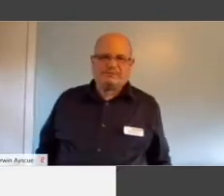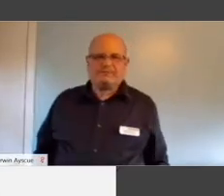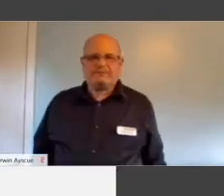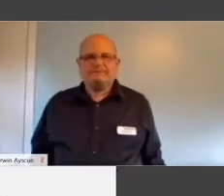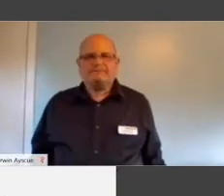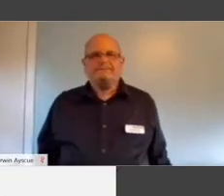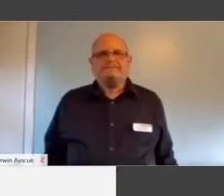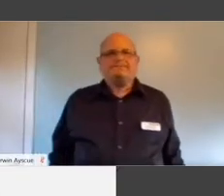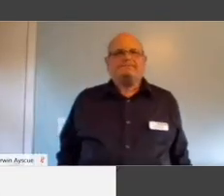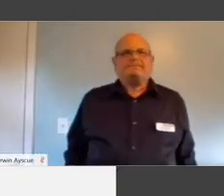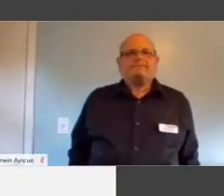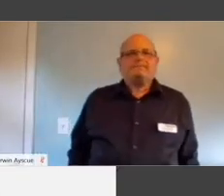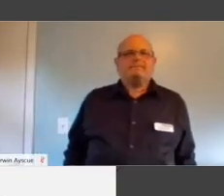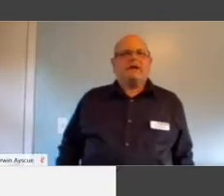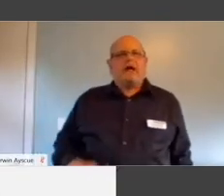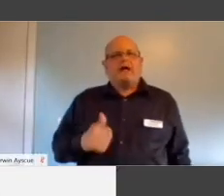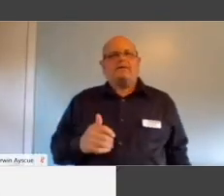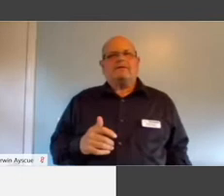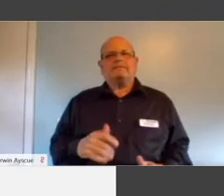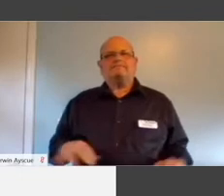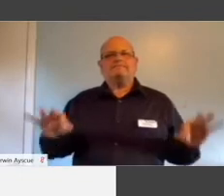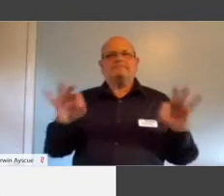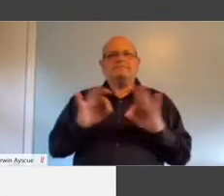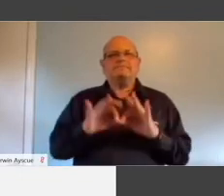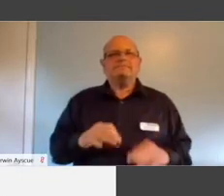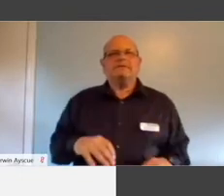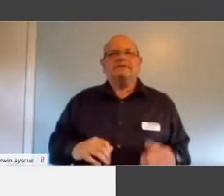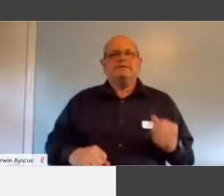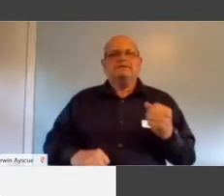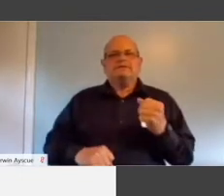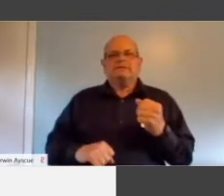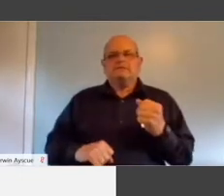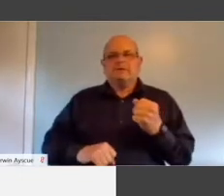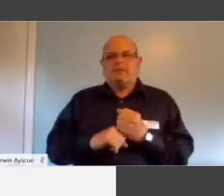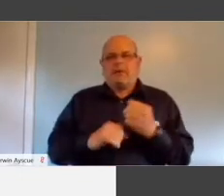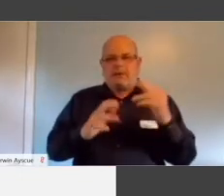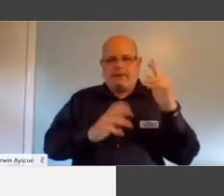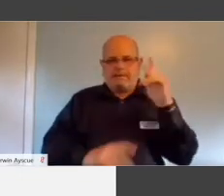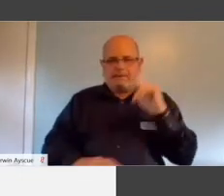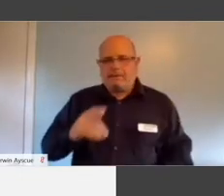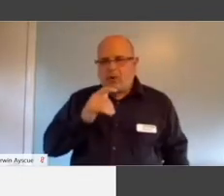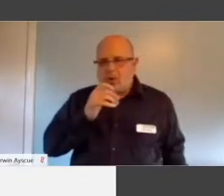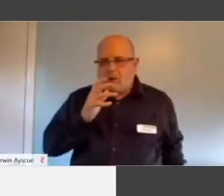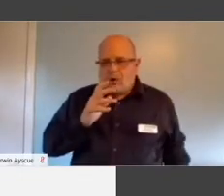So another big topic is support persons for individuals with disabilities.